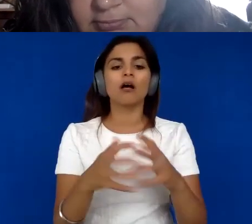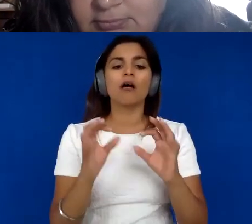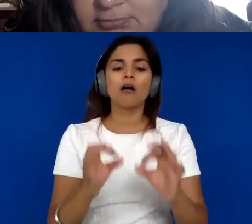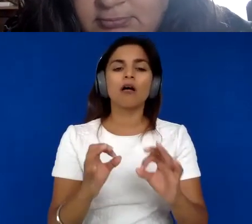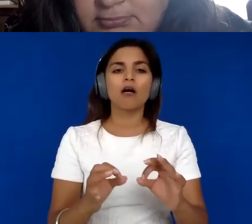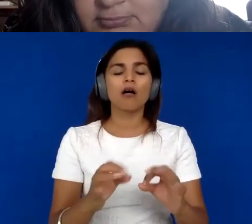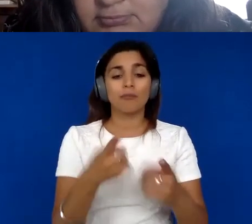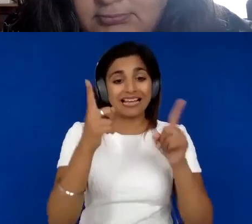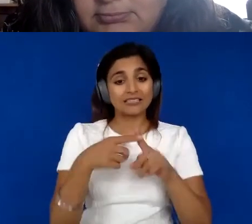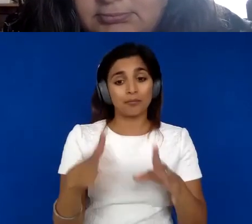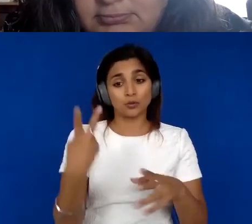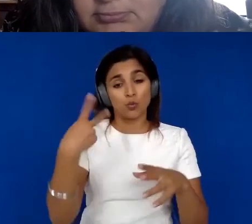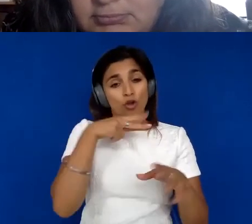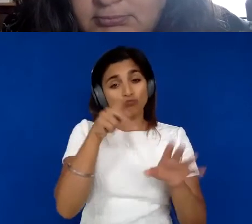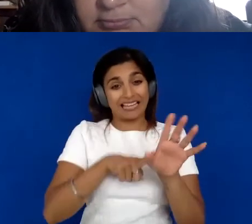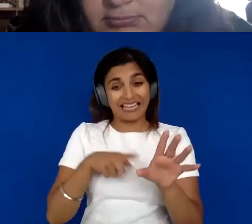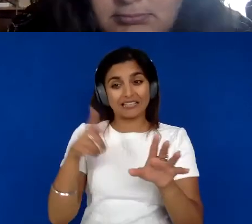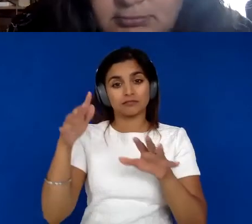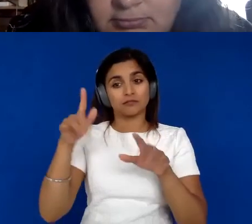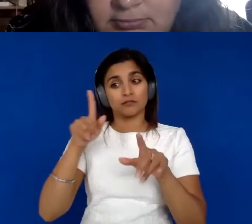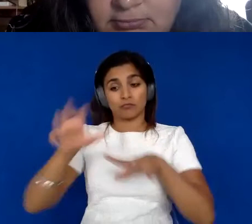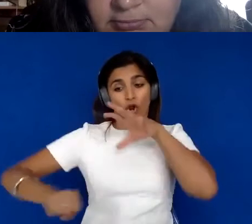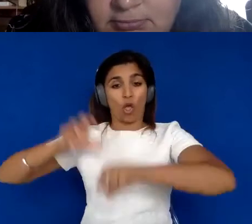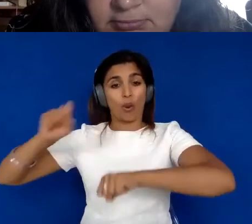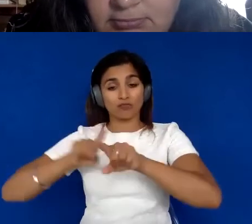colonialism it's impossible at this political moment that we're gonna find